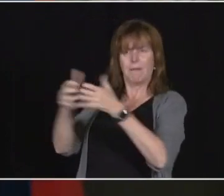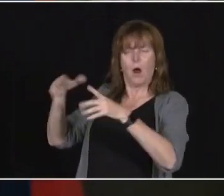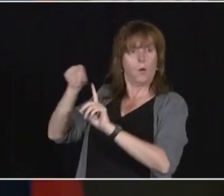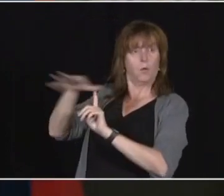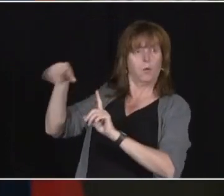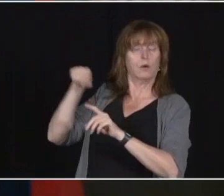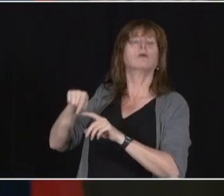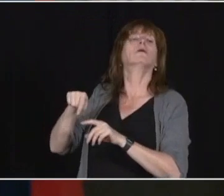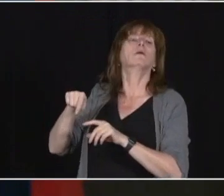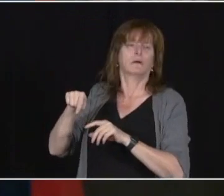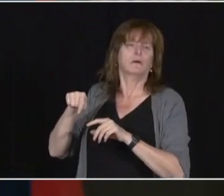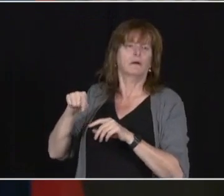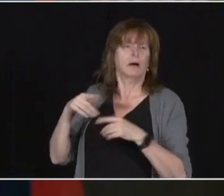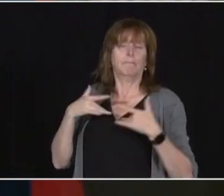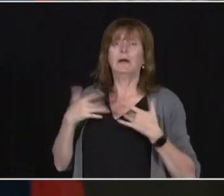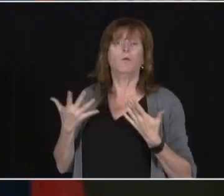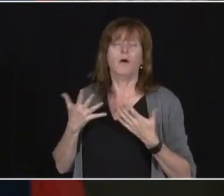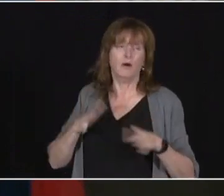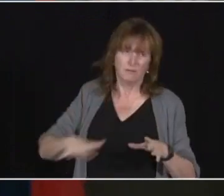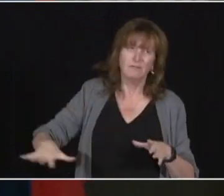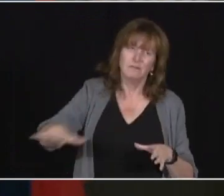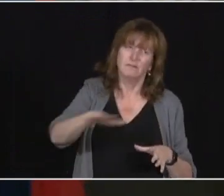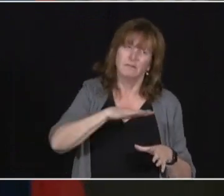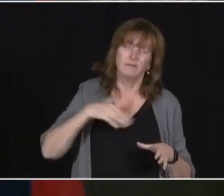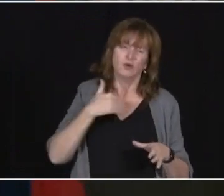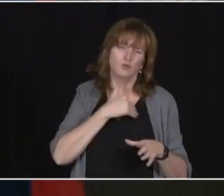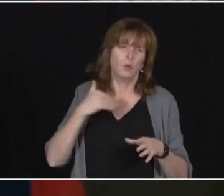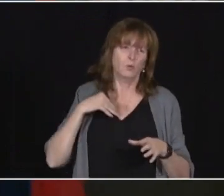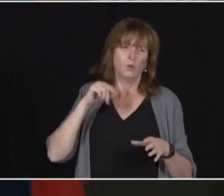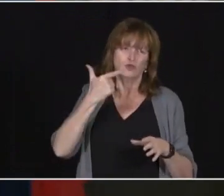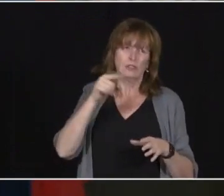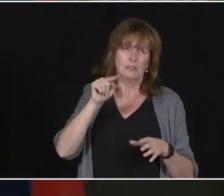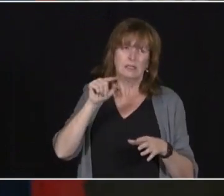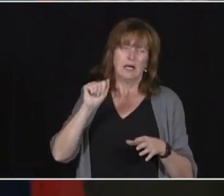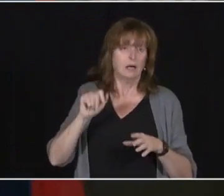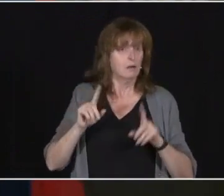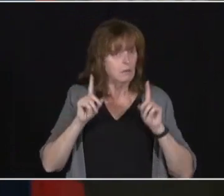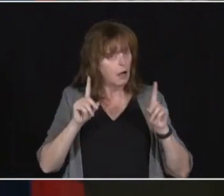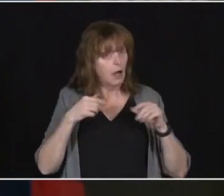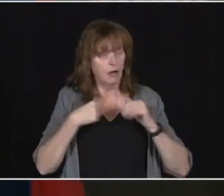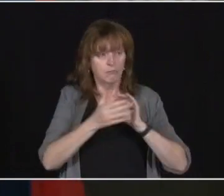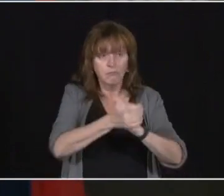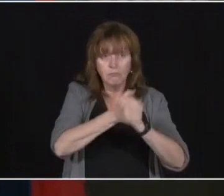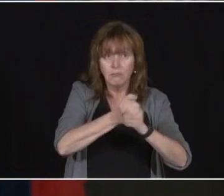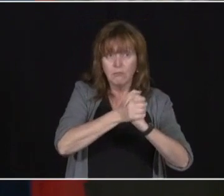I congratulate the people. The more testing, the better. Way to go Windsor.